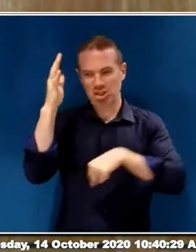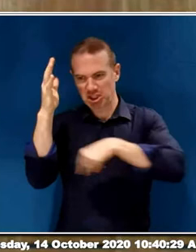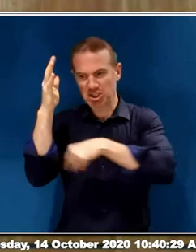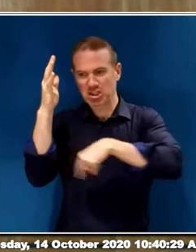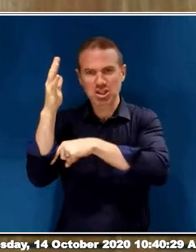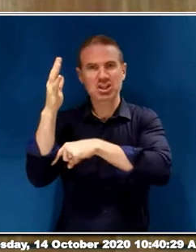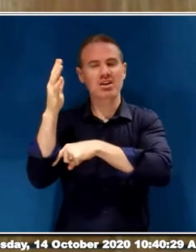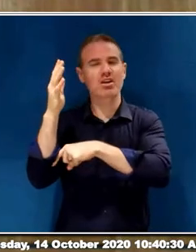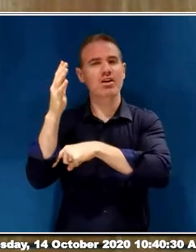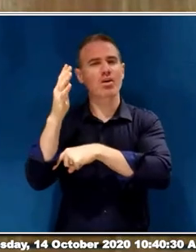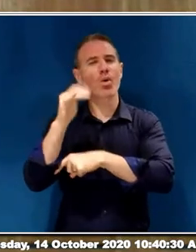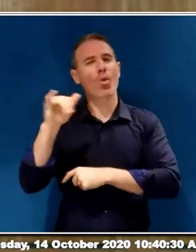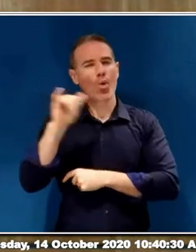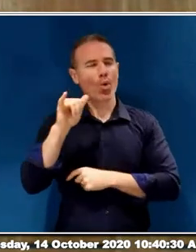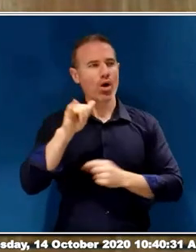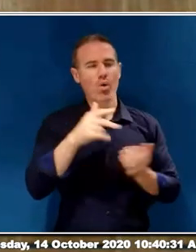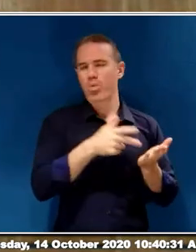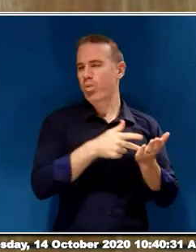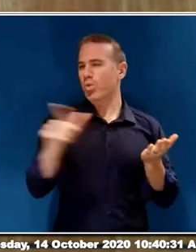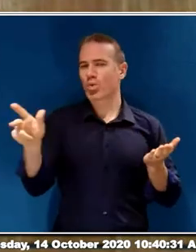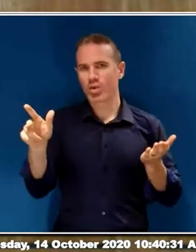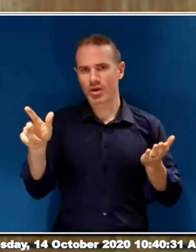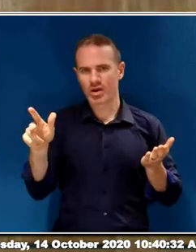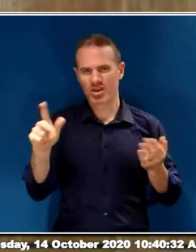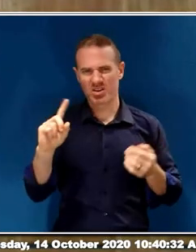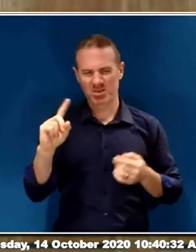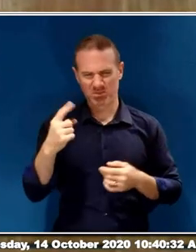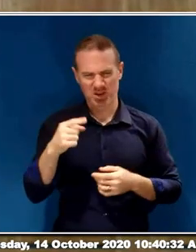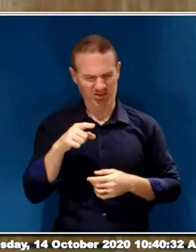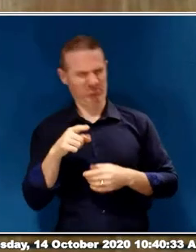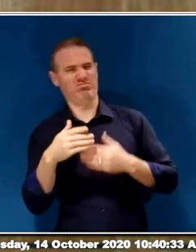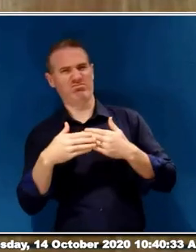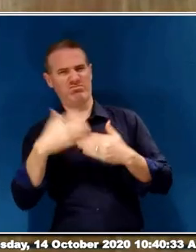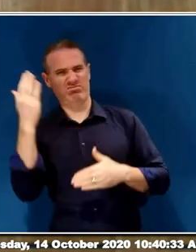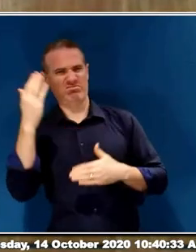So the fact that he had a physical altercation with another student was very concerning.